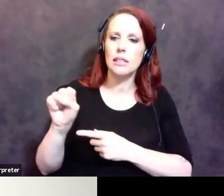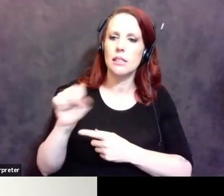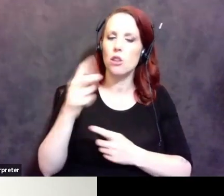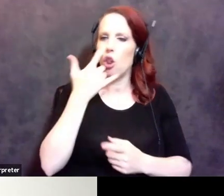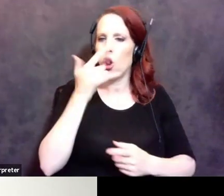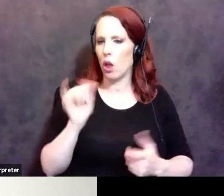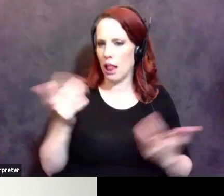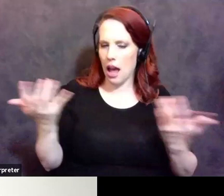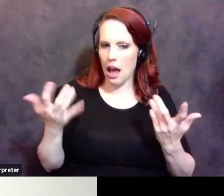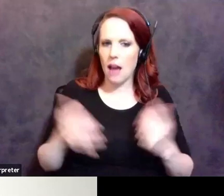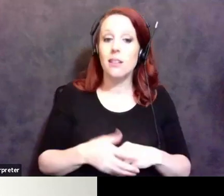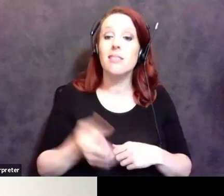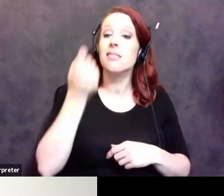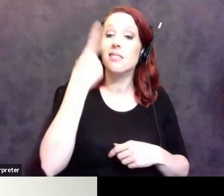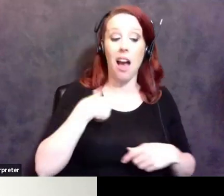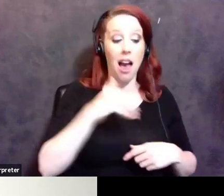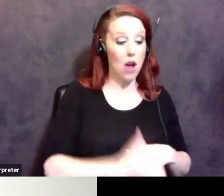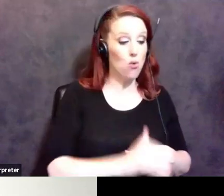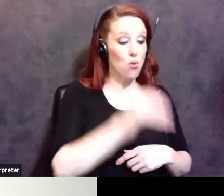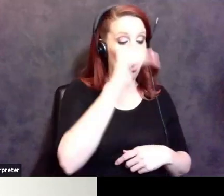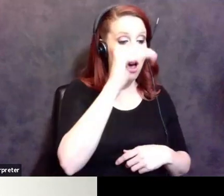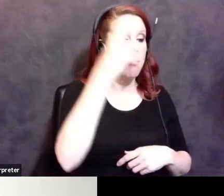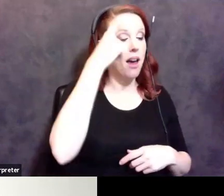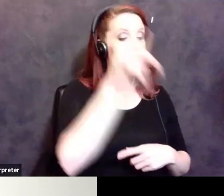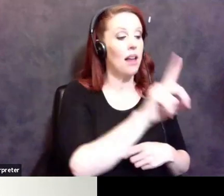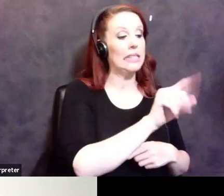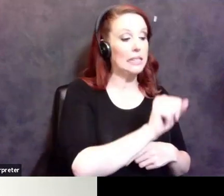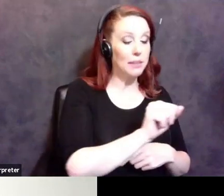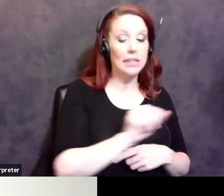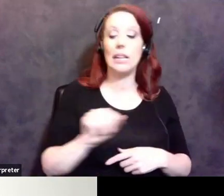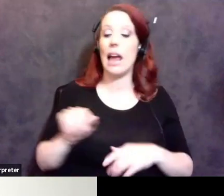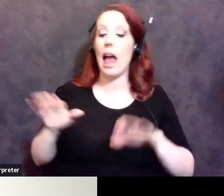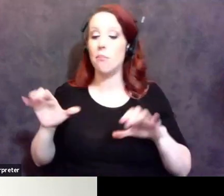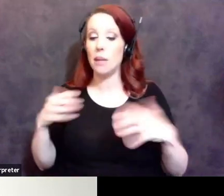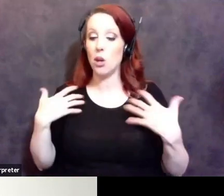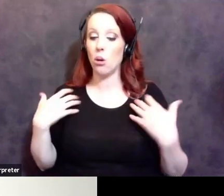being disabled and being well were mutually exclusive. How can we share more stories that